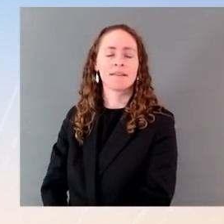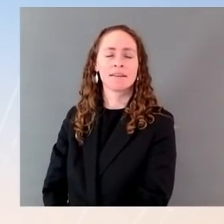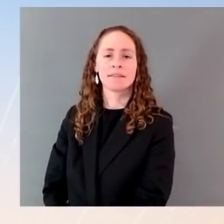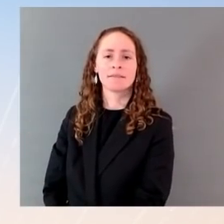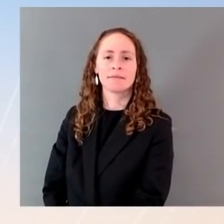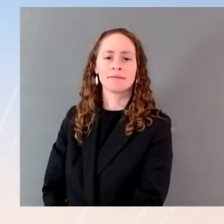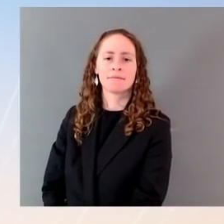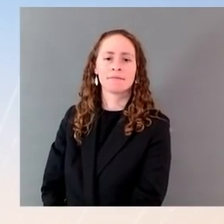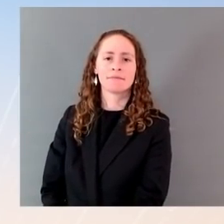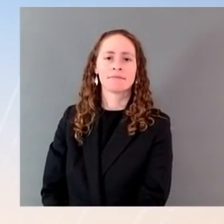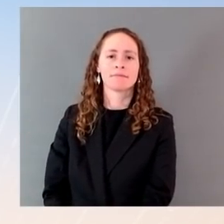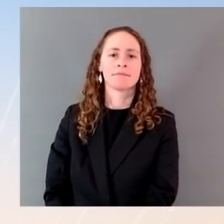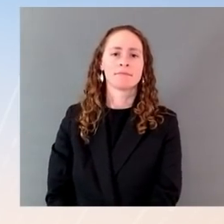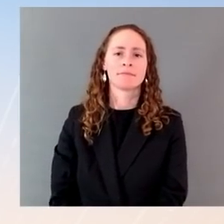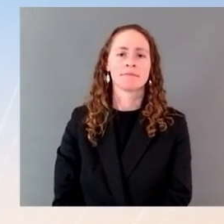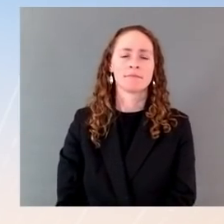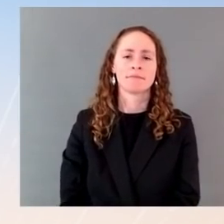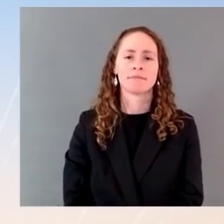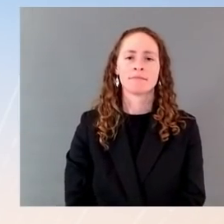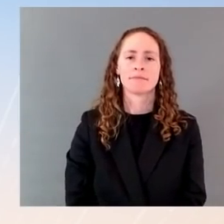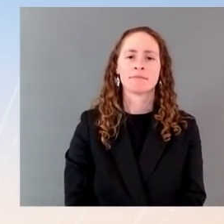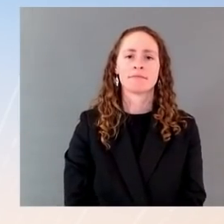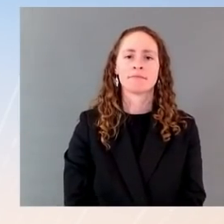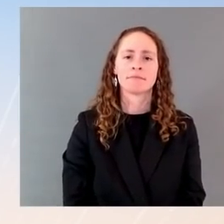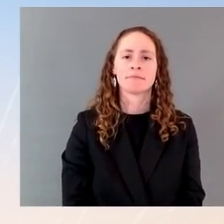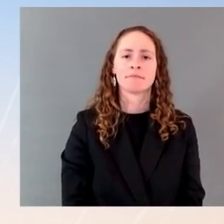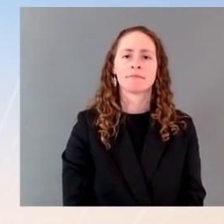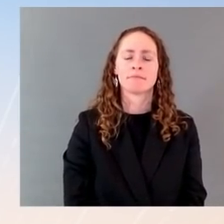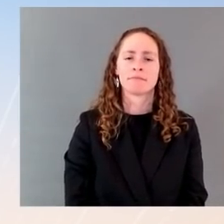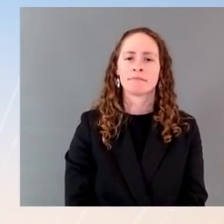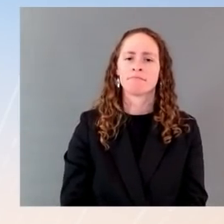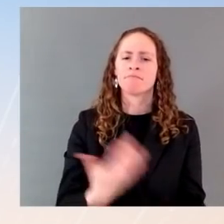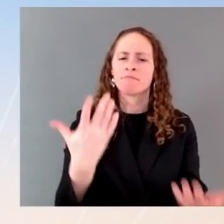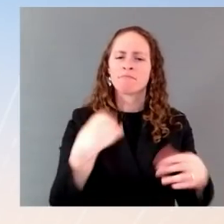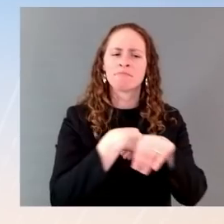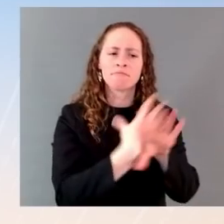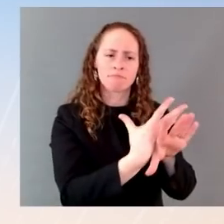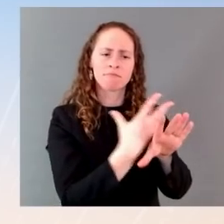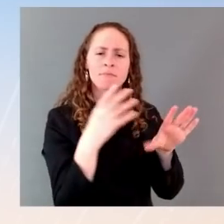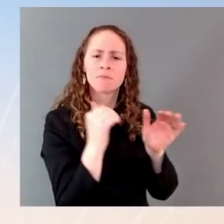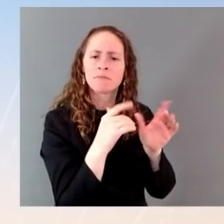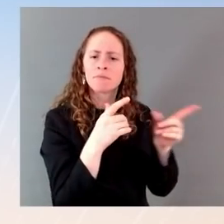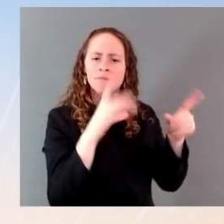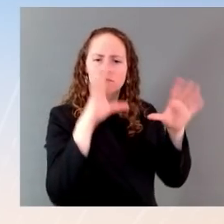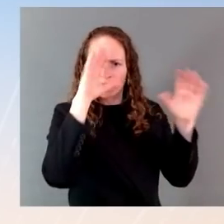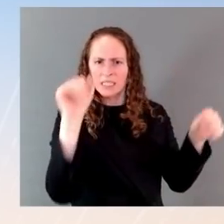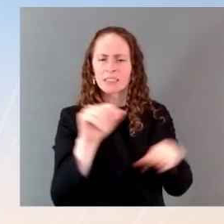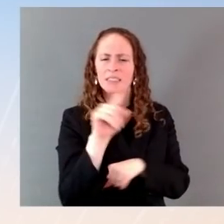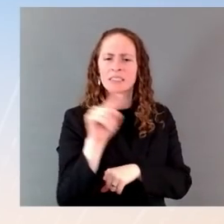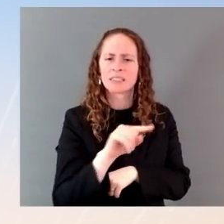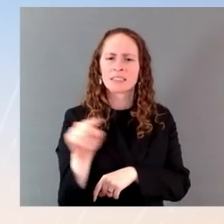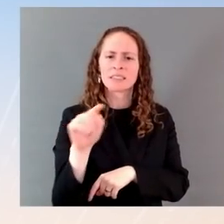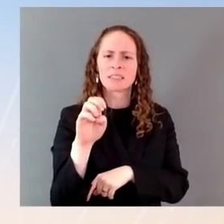his European partners today. He is traveling tomorrow. So, I think it was just a matter of getting it on the schedule.